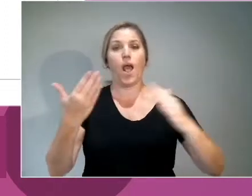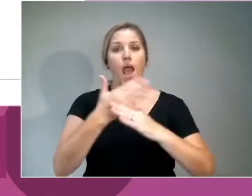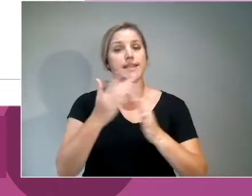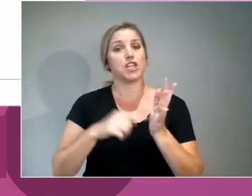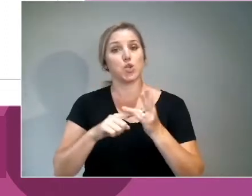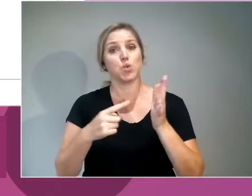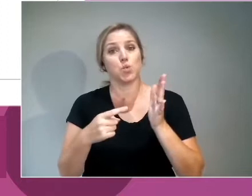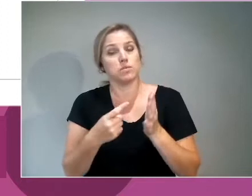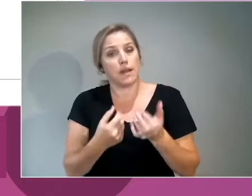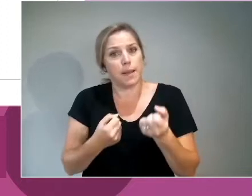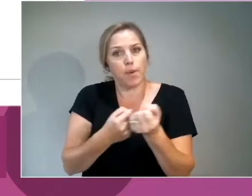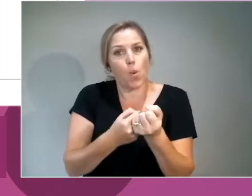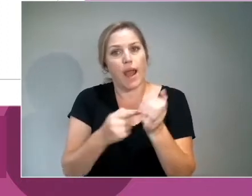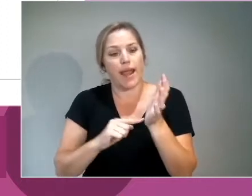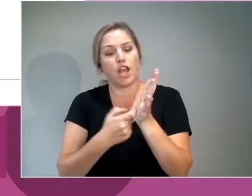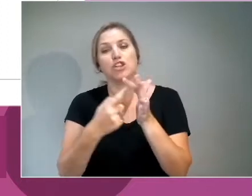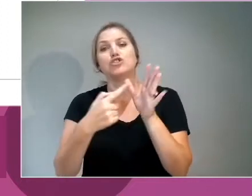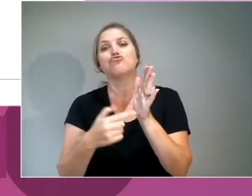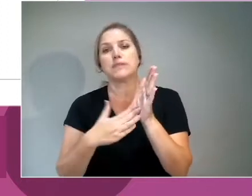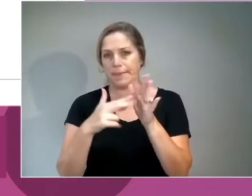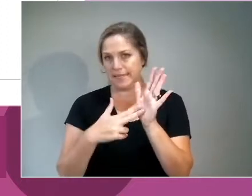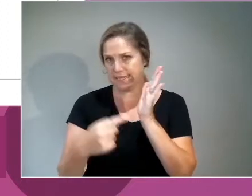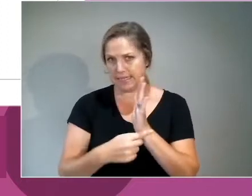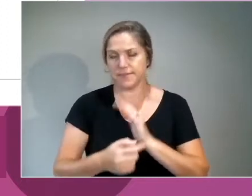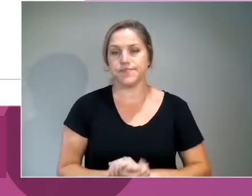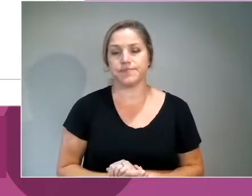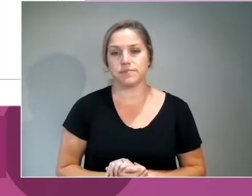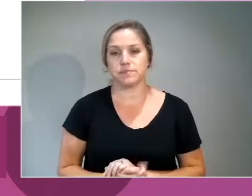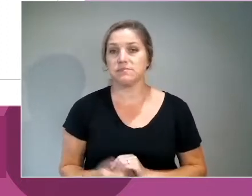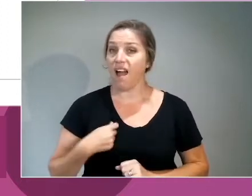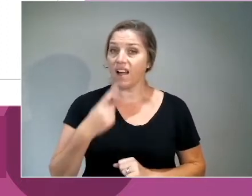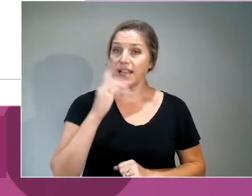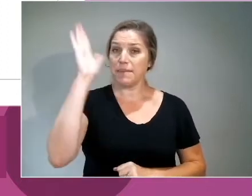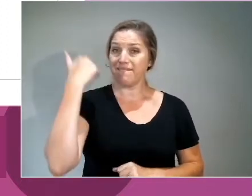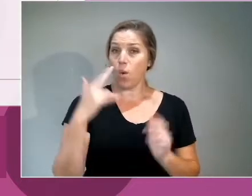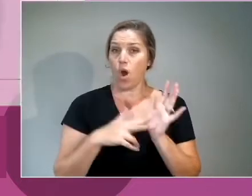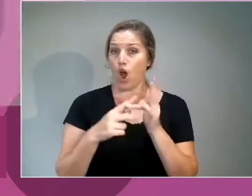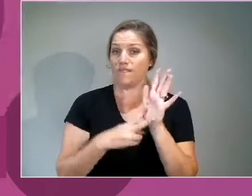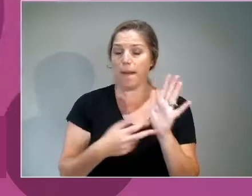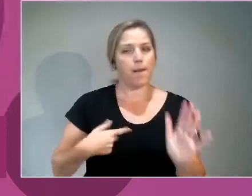I said it in November - I'm going to repeat it because it is so important to us. In so many ways,